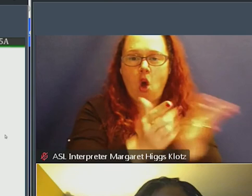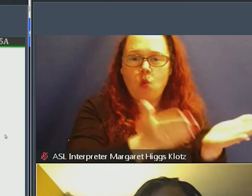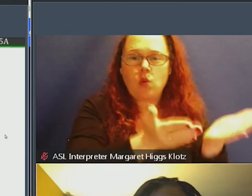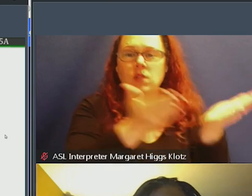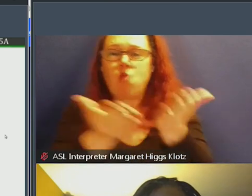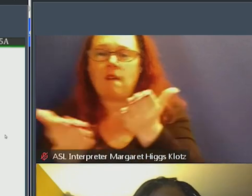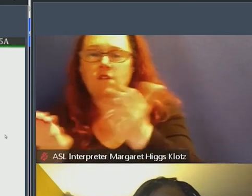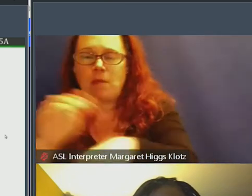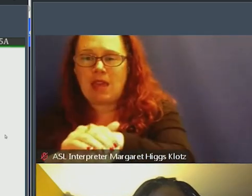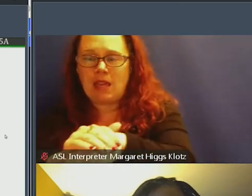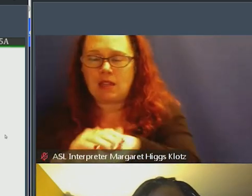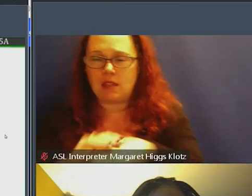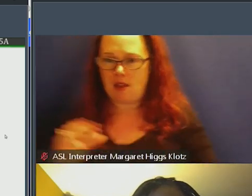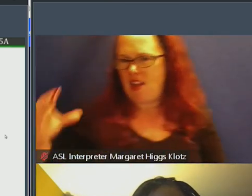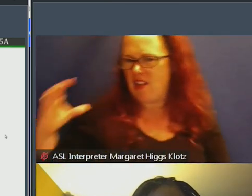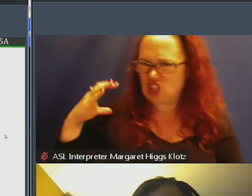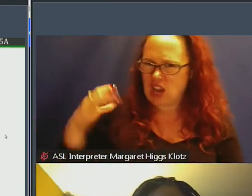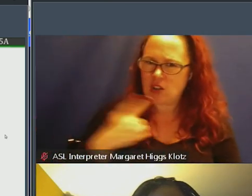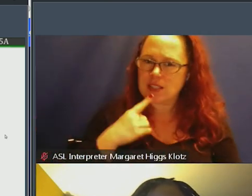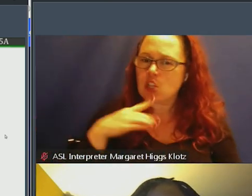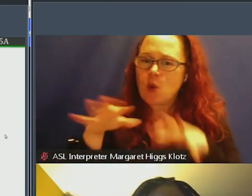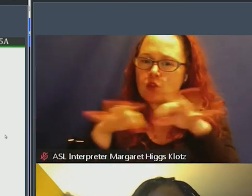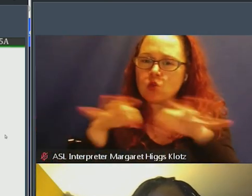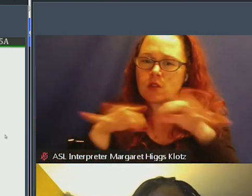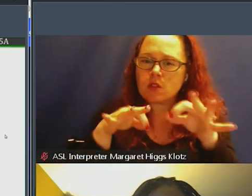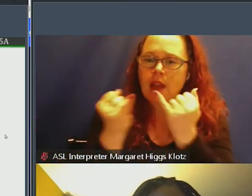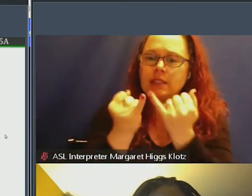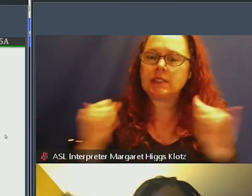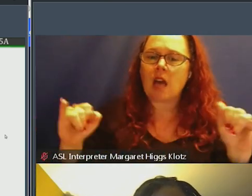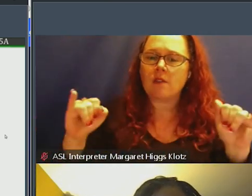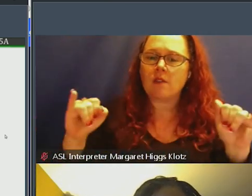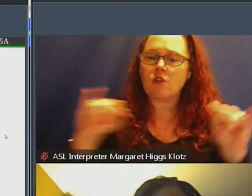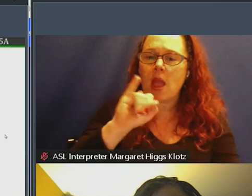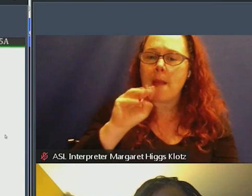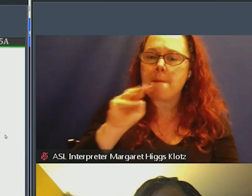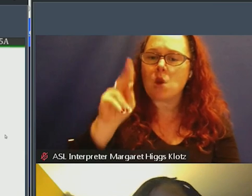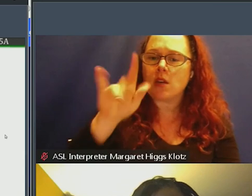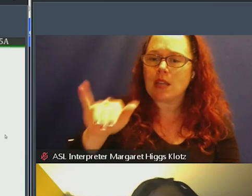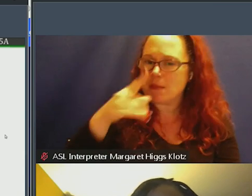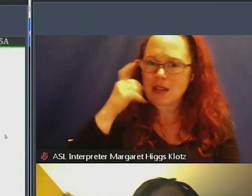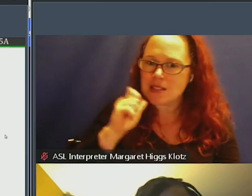you have to define sovereign immunity for cause not, not all of us are lawyers. Right.